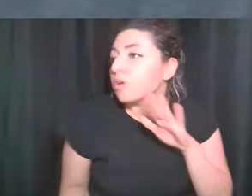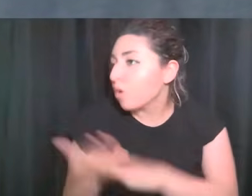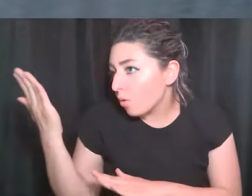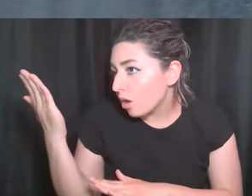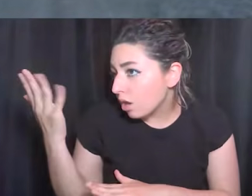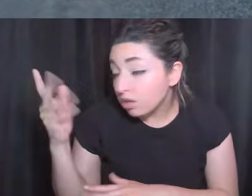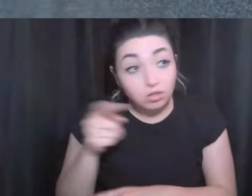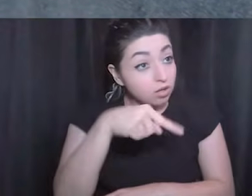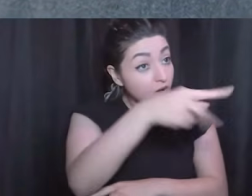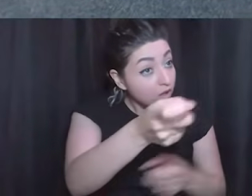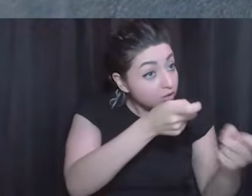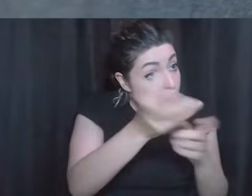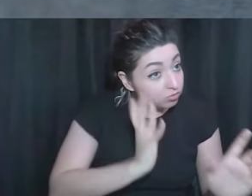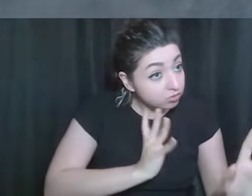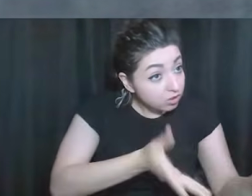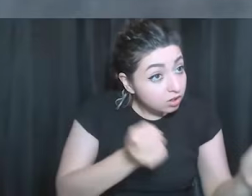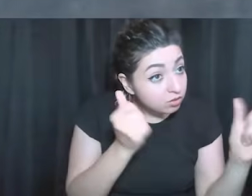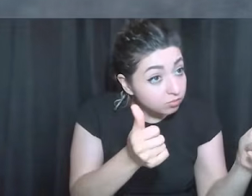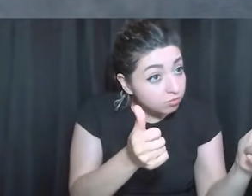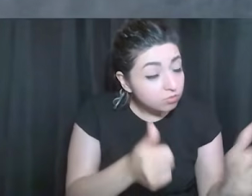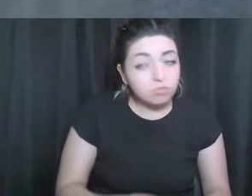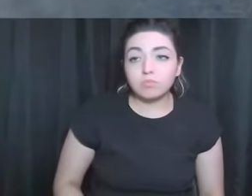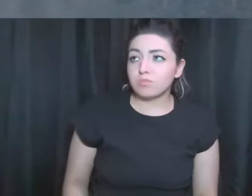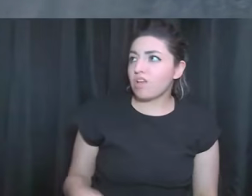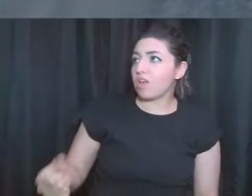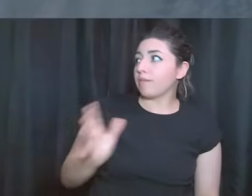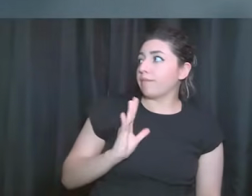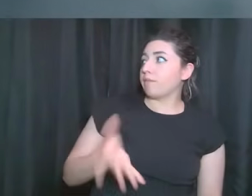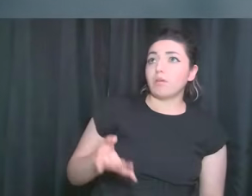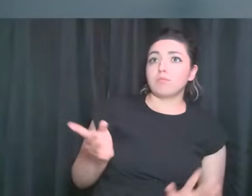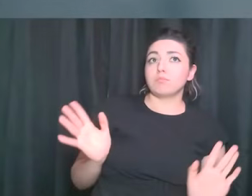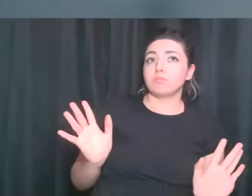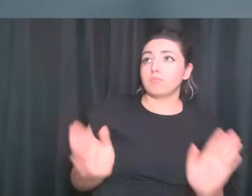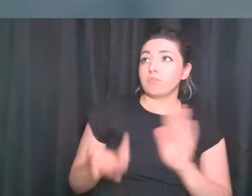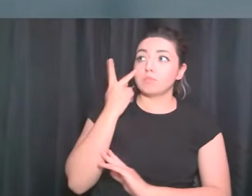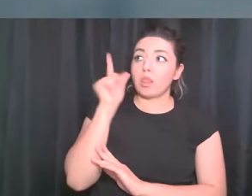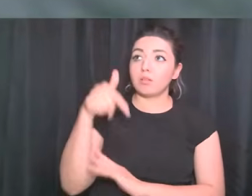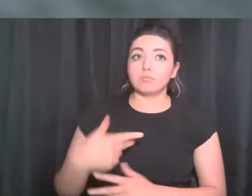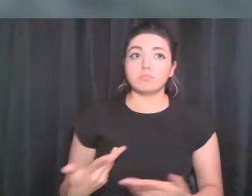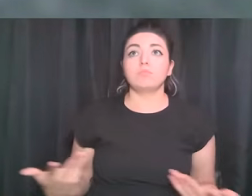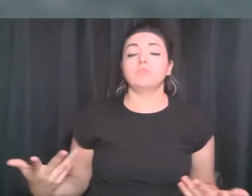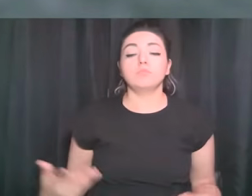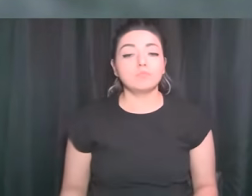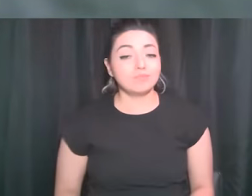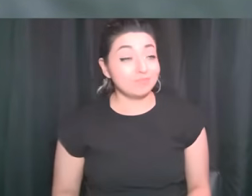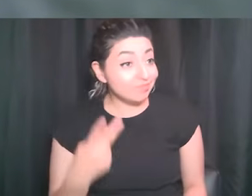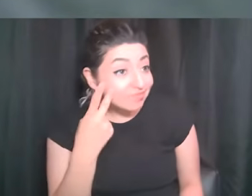We are going. They have it handled, right? Yeah. Yeah, we're good here, I'll see you guys later.